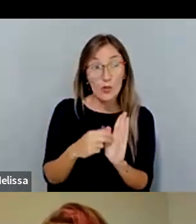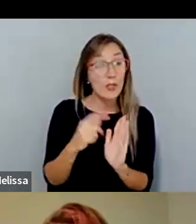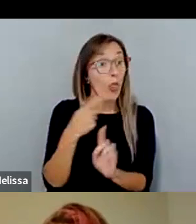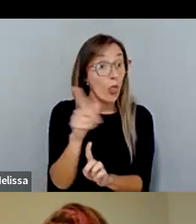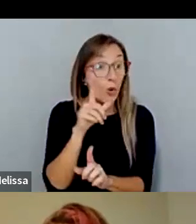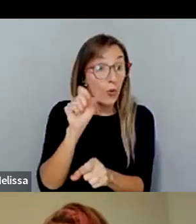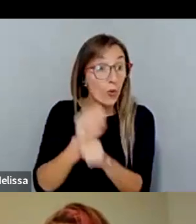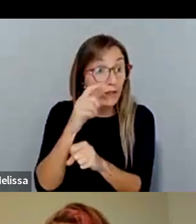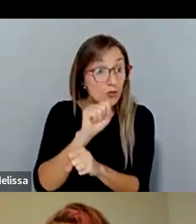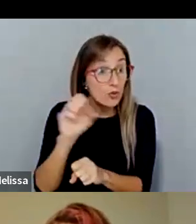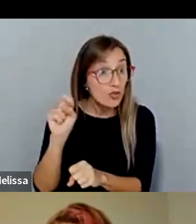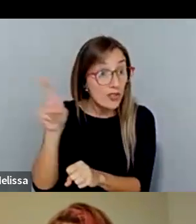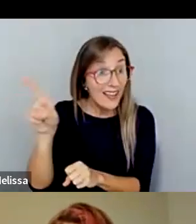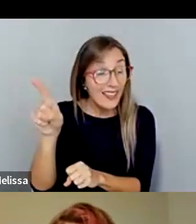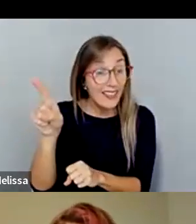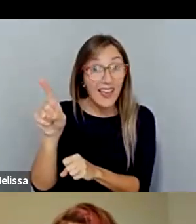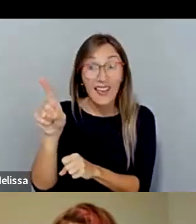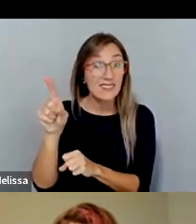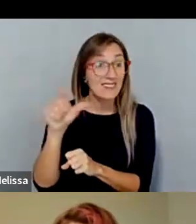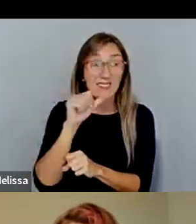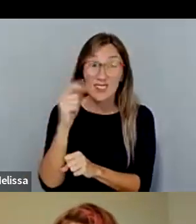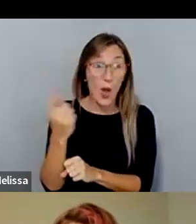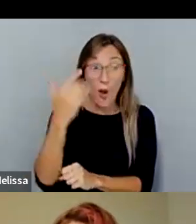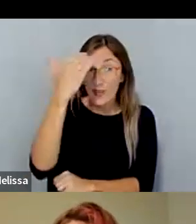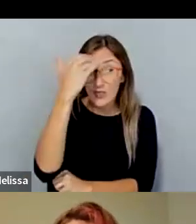Security. Part of the problem is not being able to know exactly what the